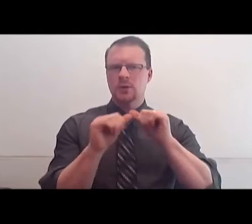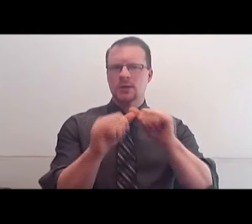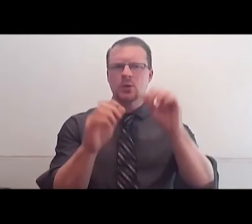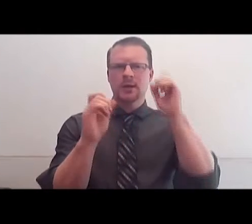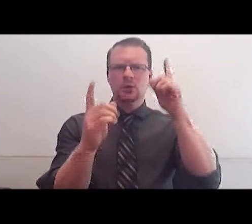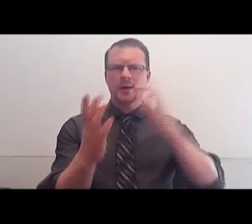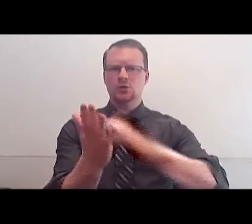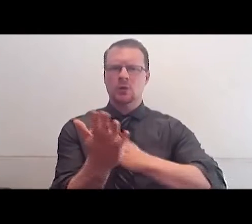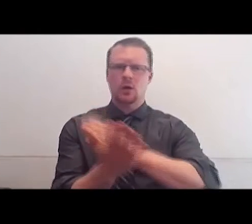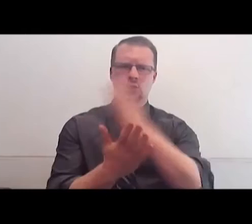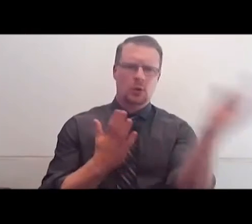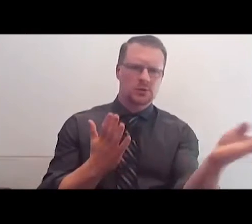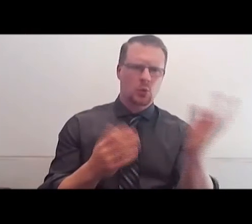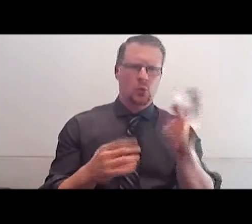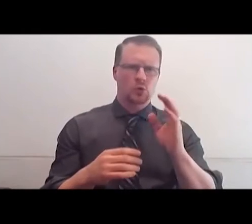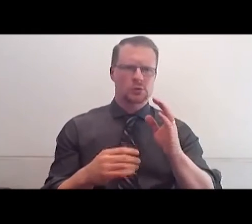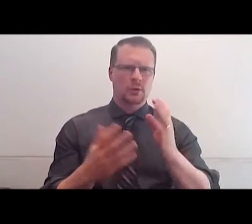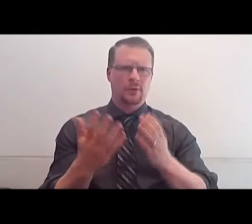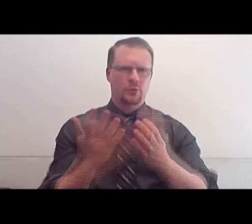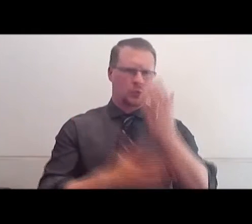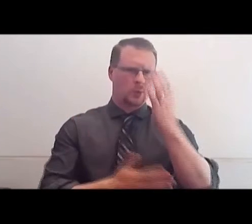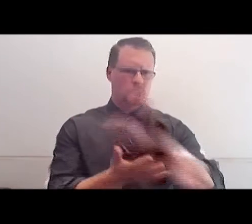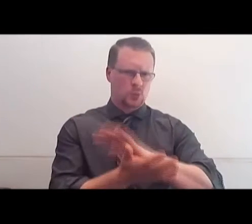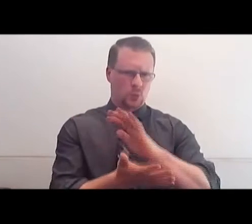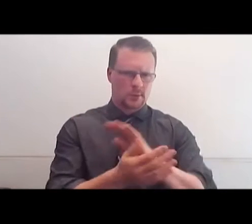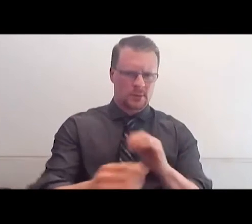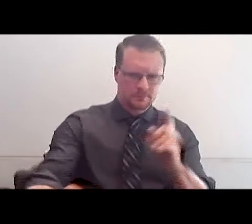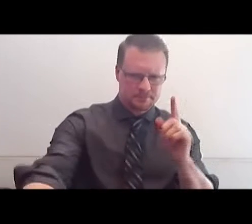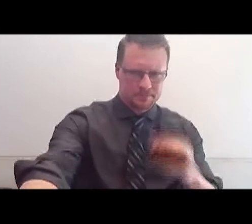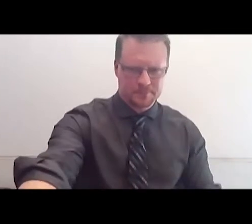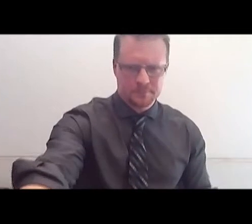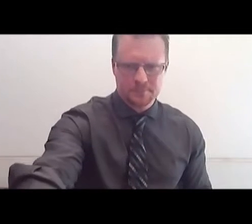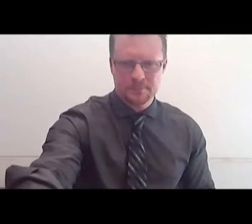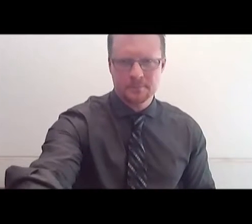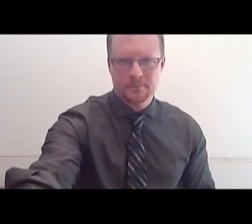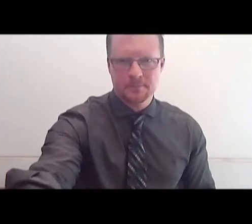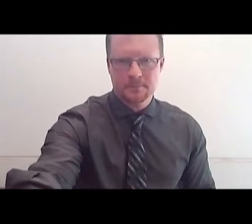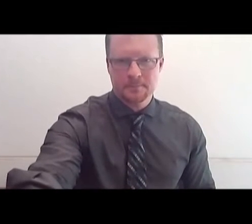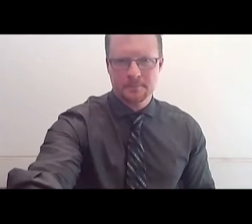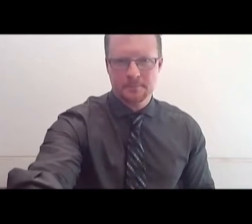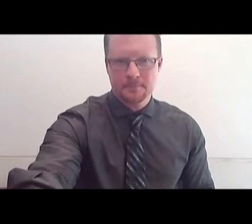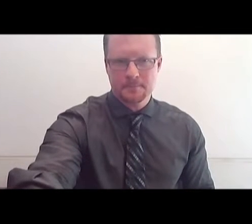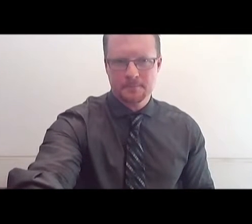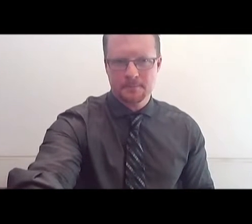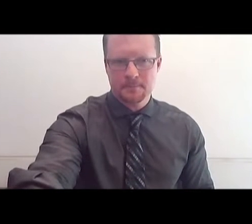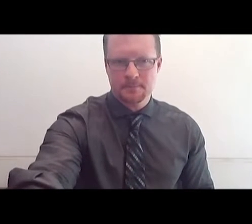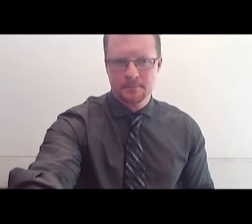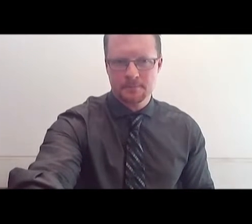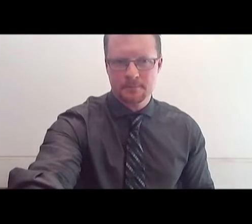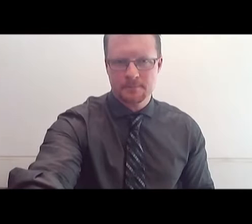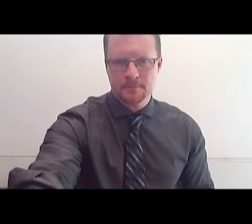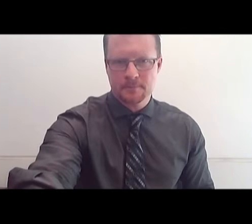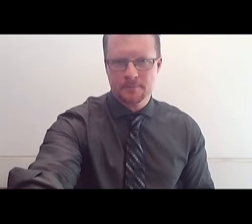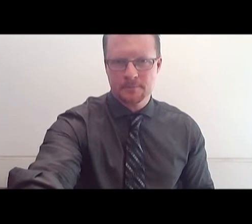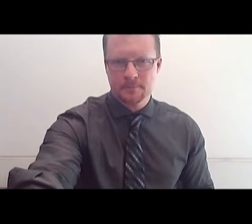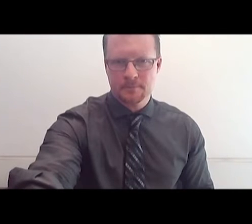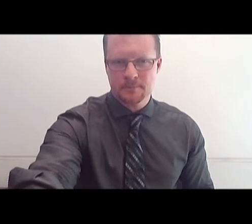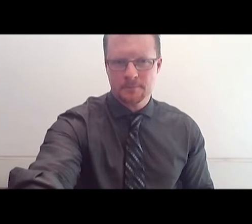I do have one example of a nice program that addresses all of this throughout their curriculum.